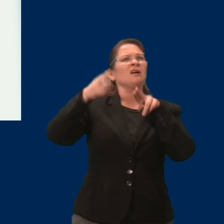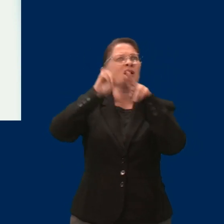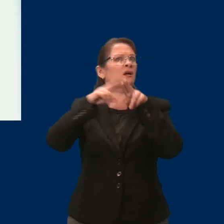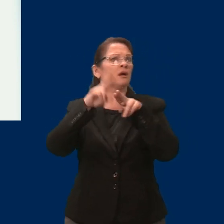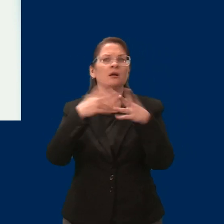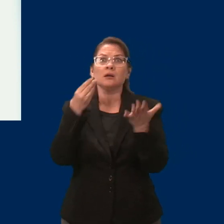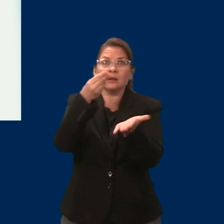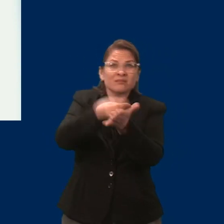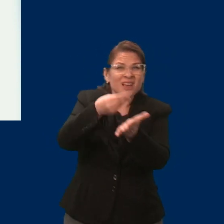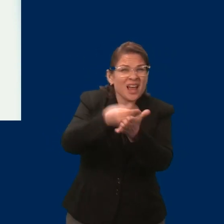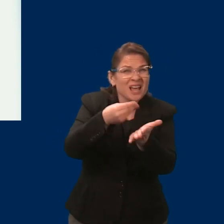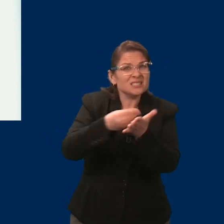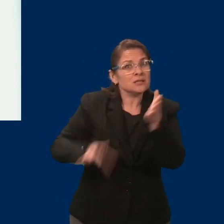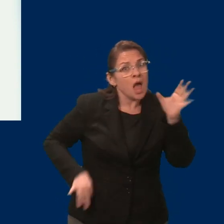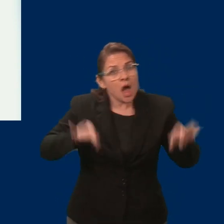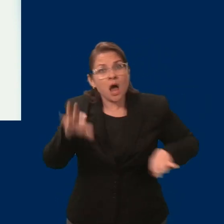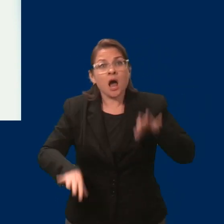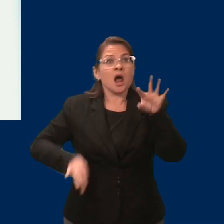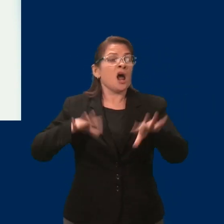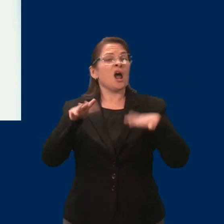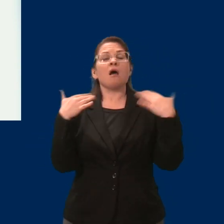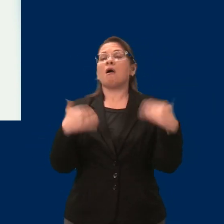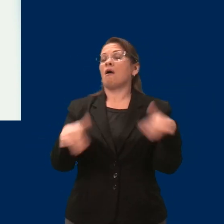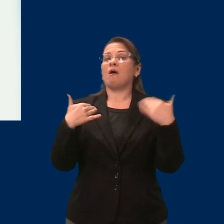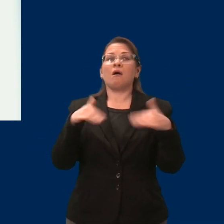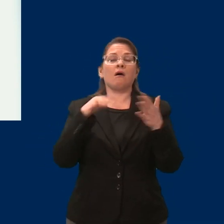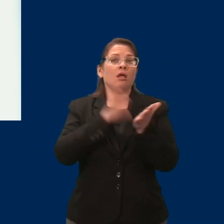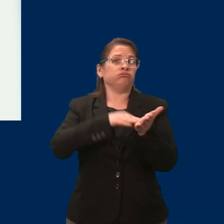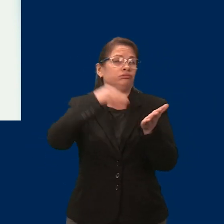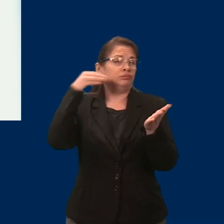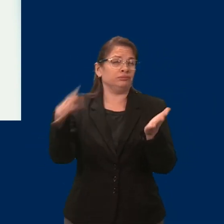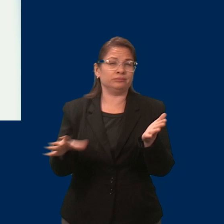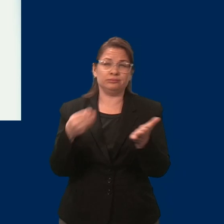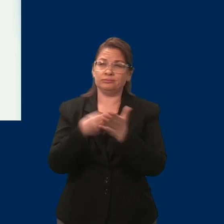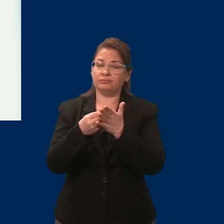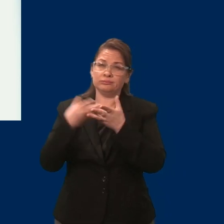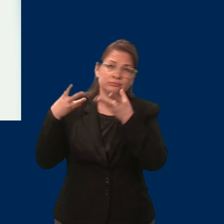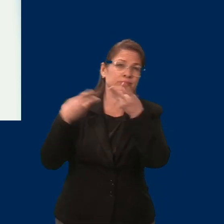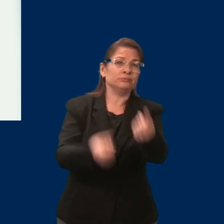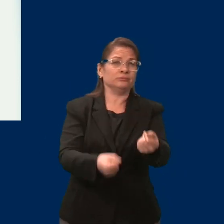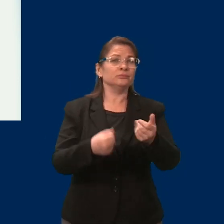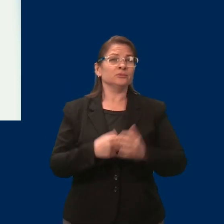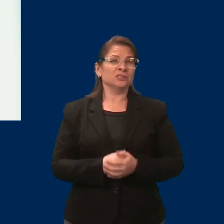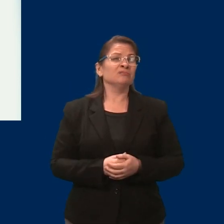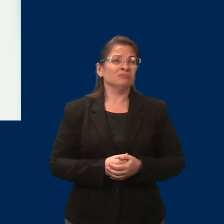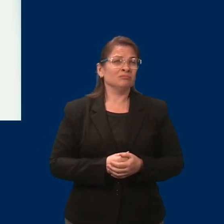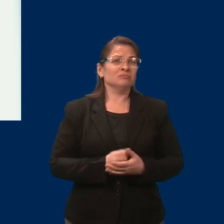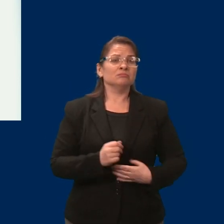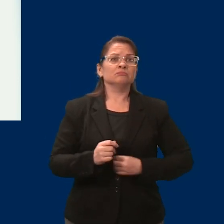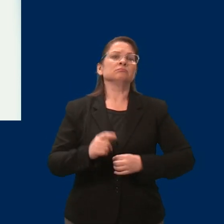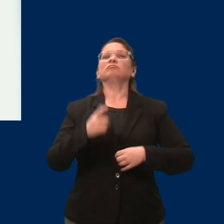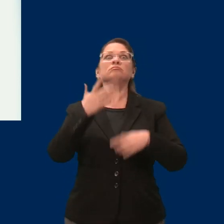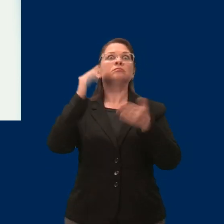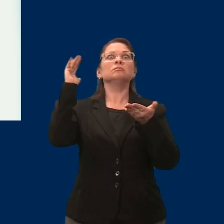during this time. And one of the main things, too, is I think it would have been a lot less stress on our pediatrician during this time,